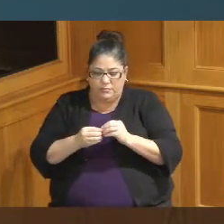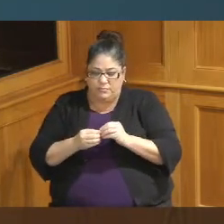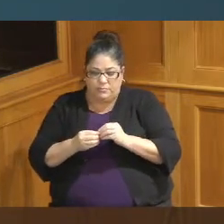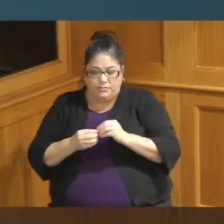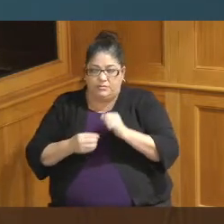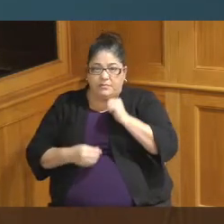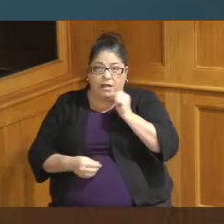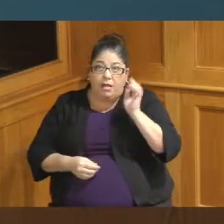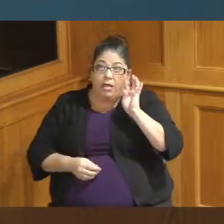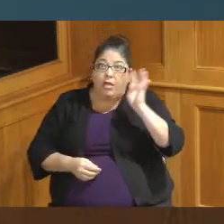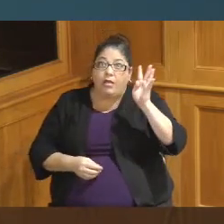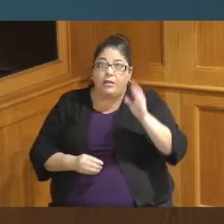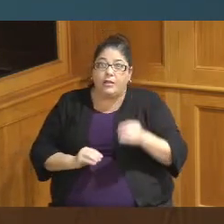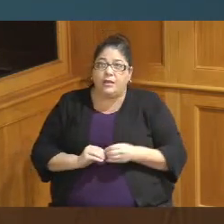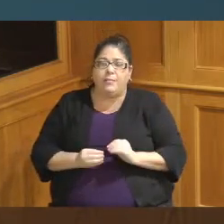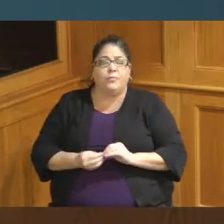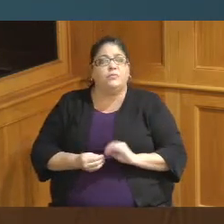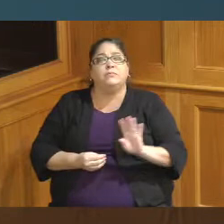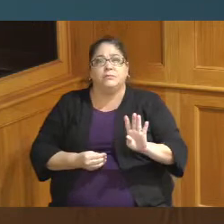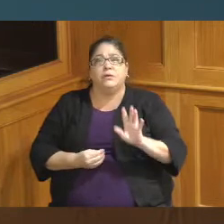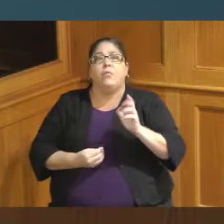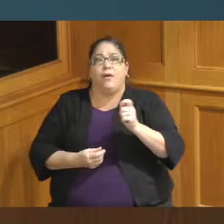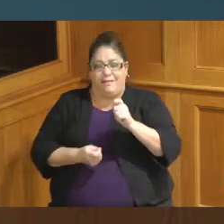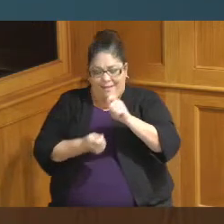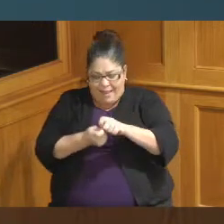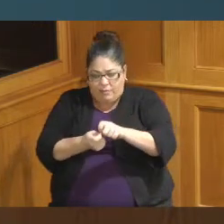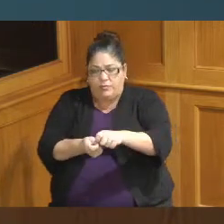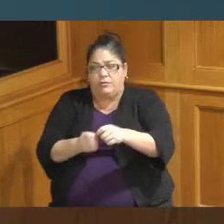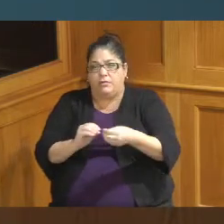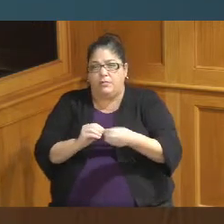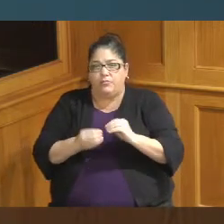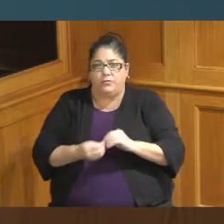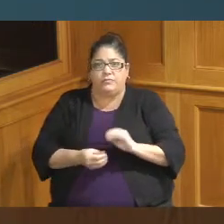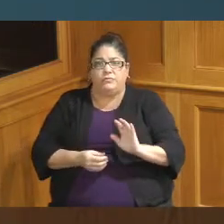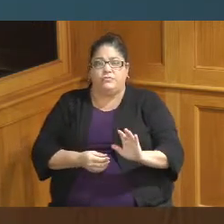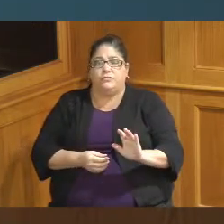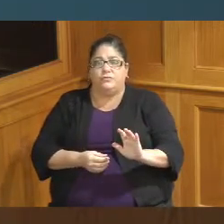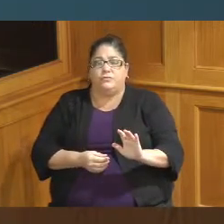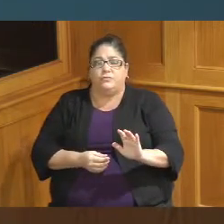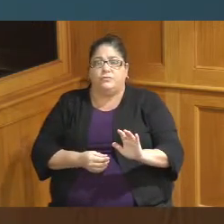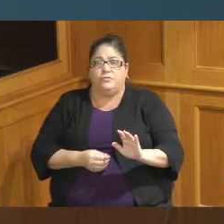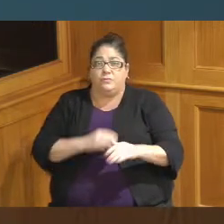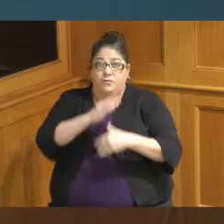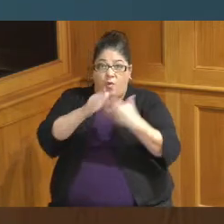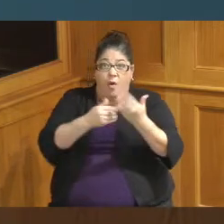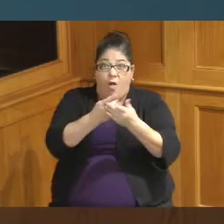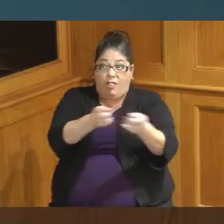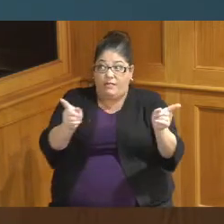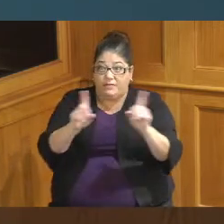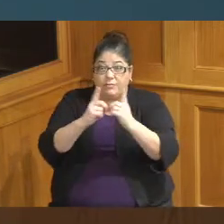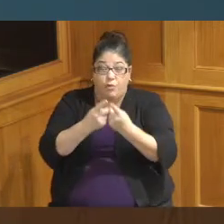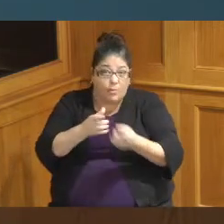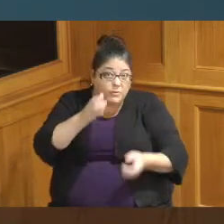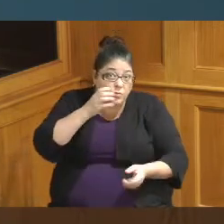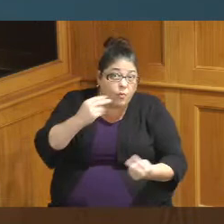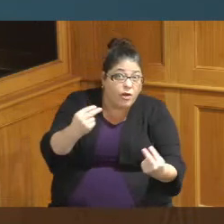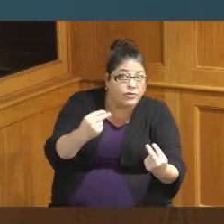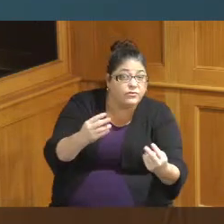feel as though I'm getting accurate numbers I feel as though this is to all these departments because